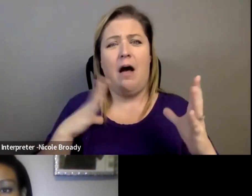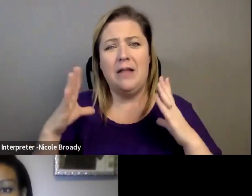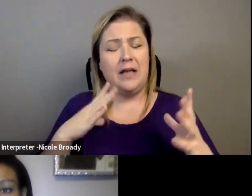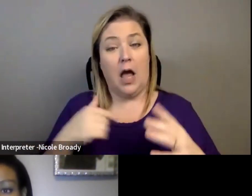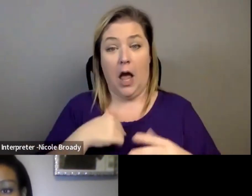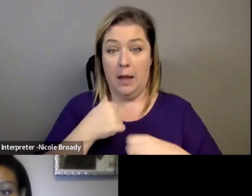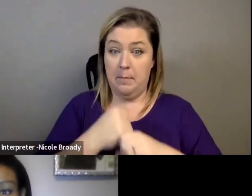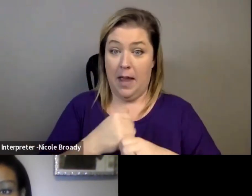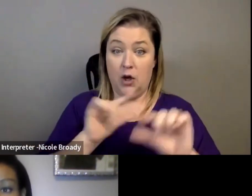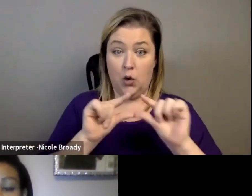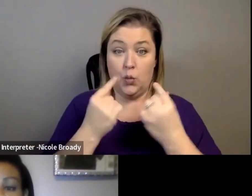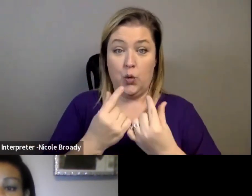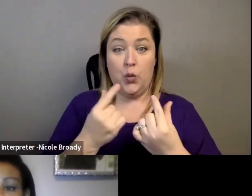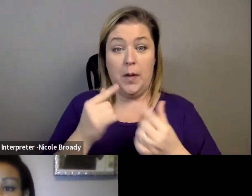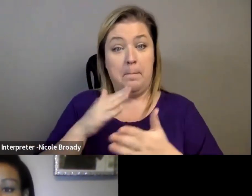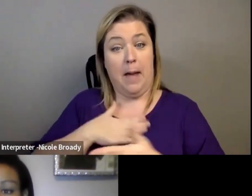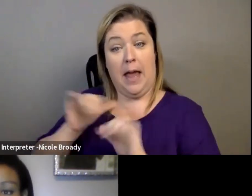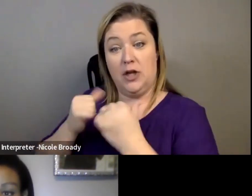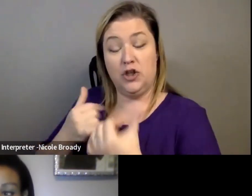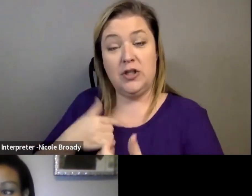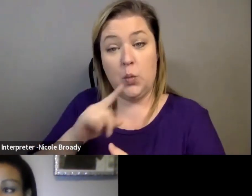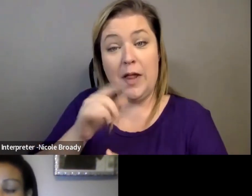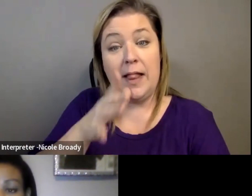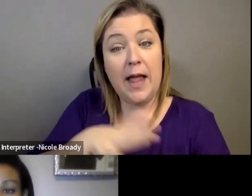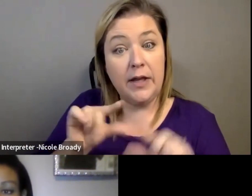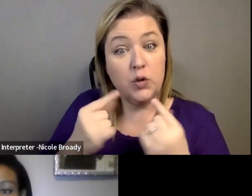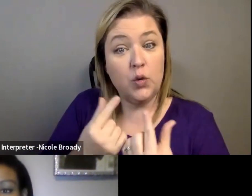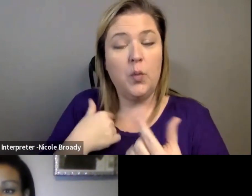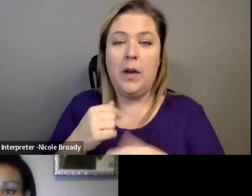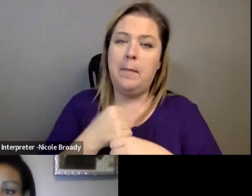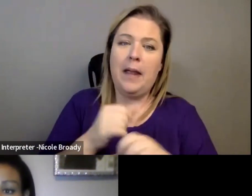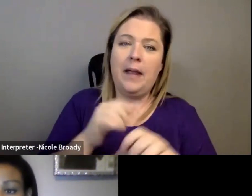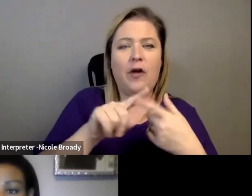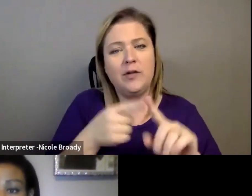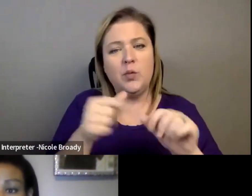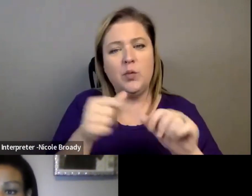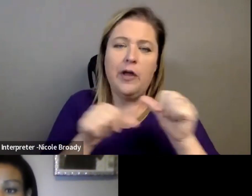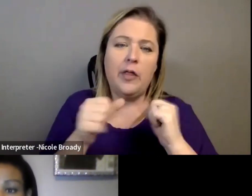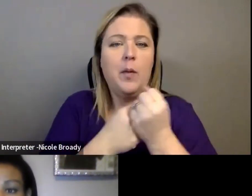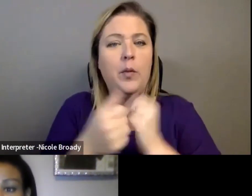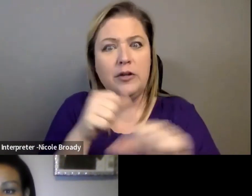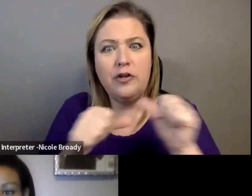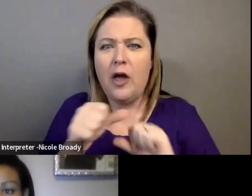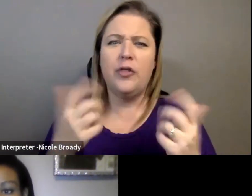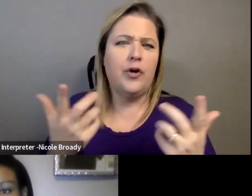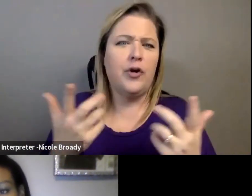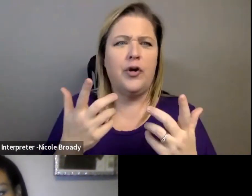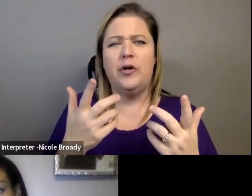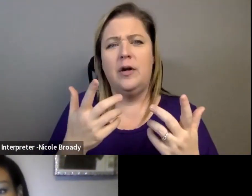agency for ladies group, where they create a fun, like friendships and support one another as woman going through a lot of troubling things that we